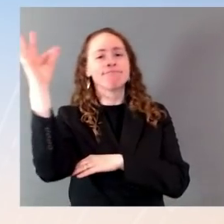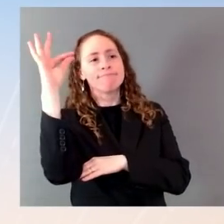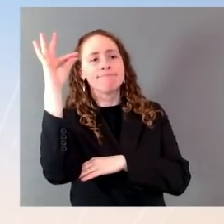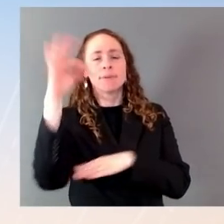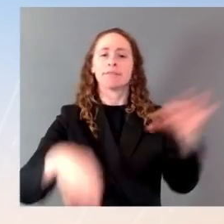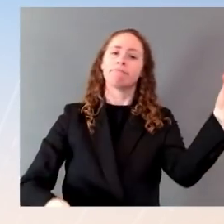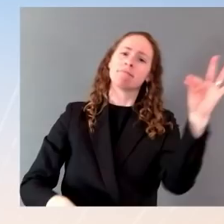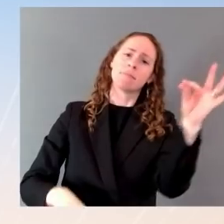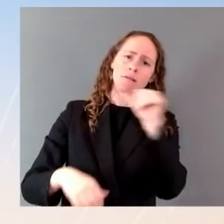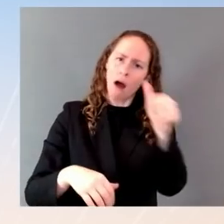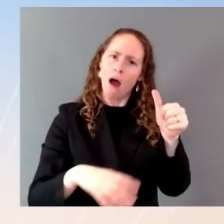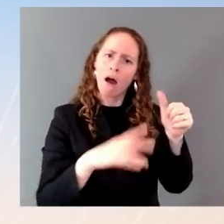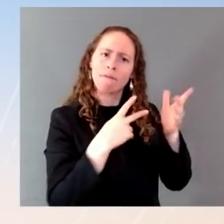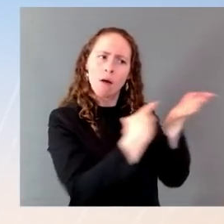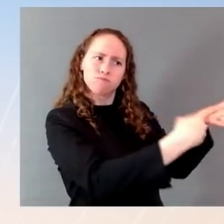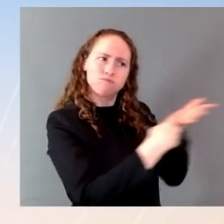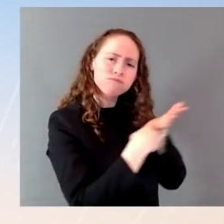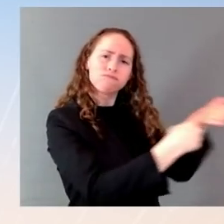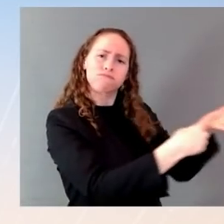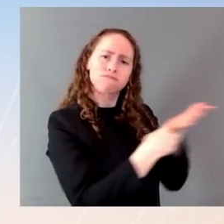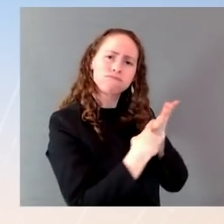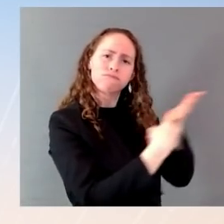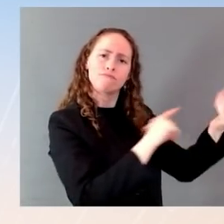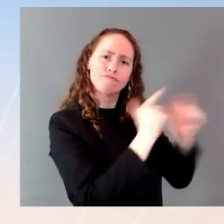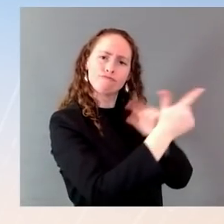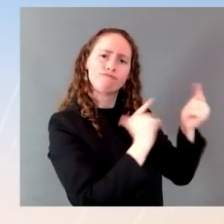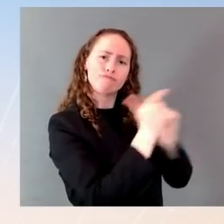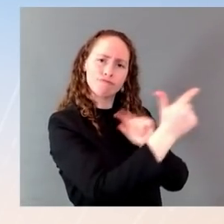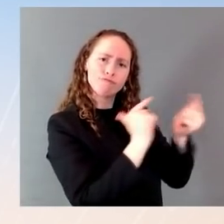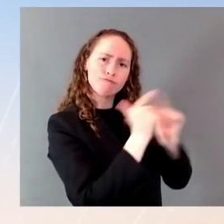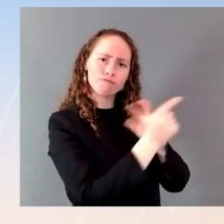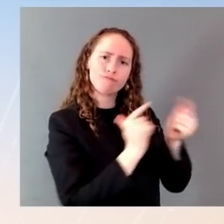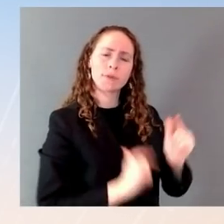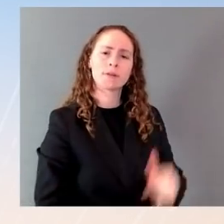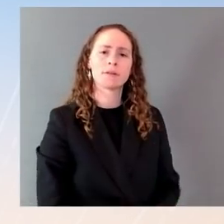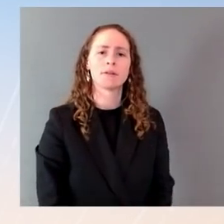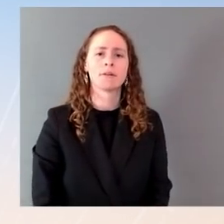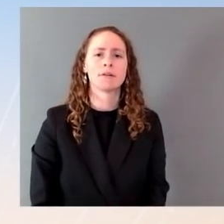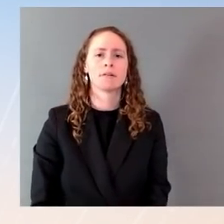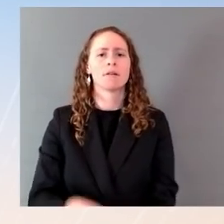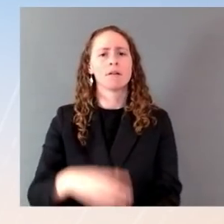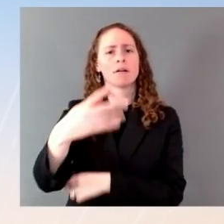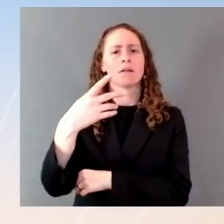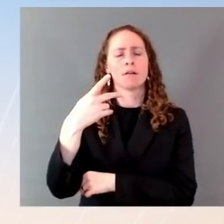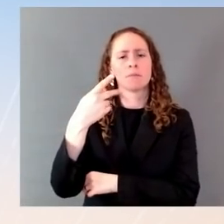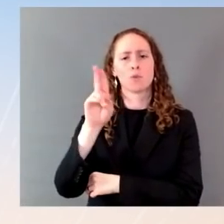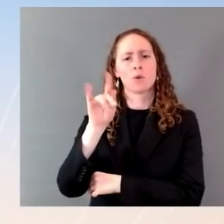in terms of trying to characterize where he is. All I can tell you is: There is a task in coming out of that meeting by the two